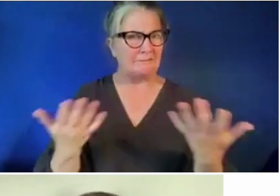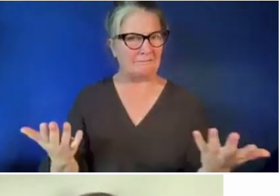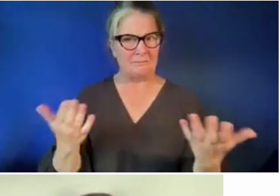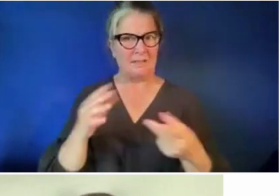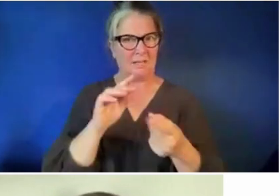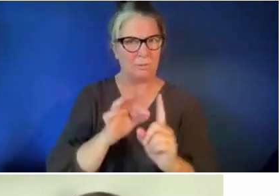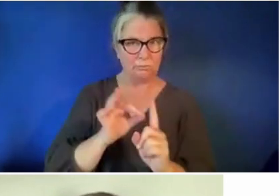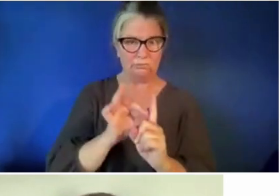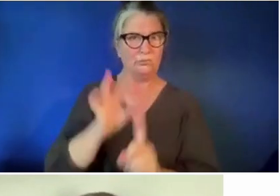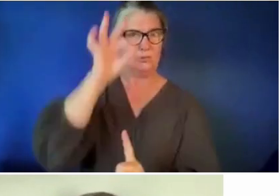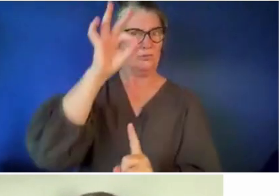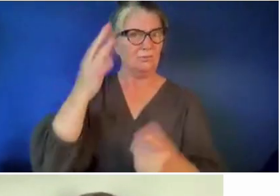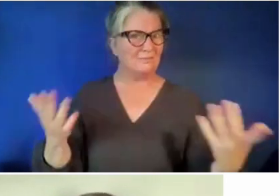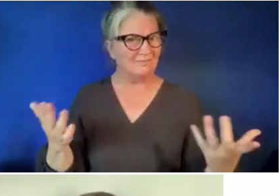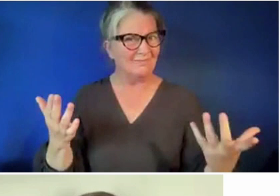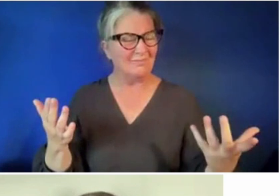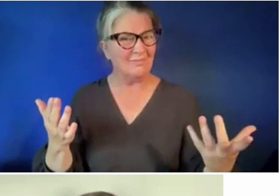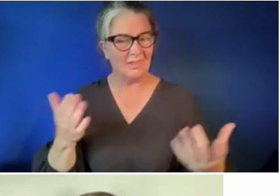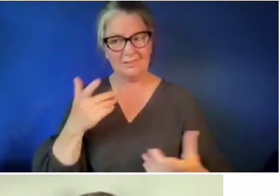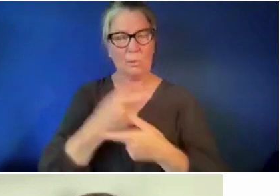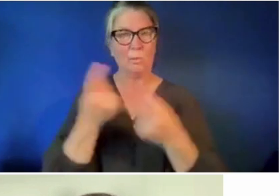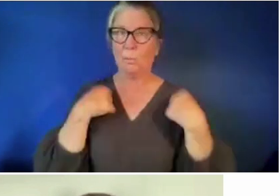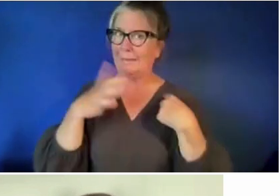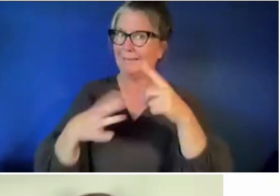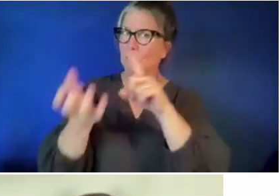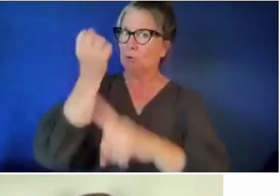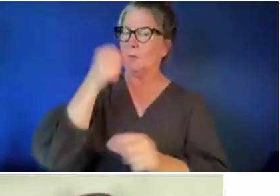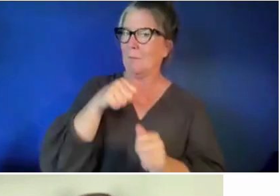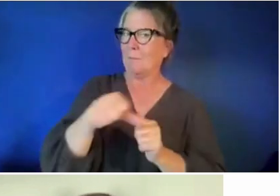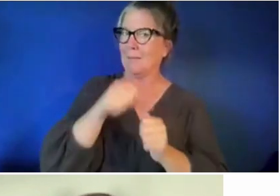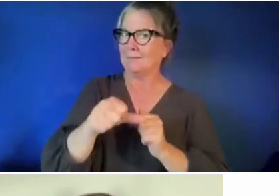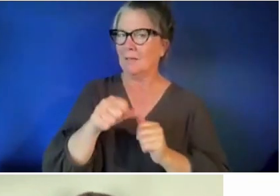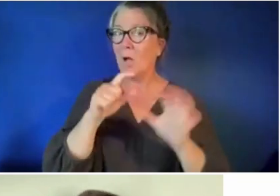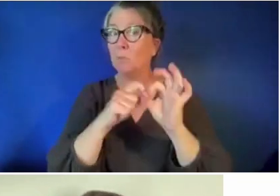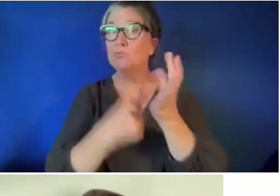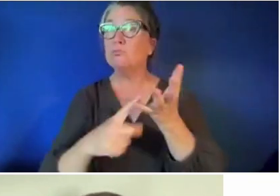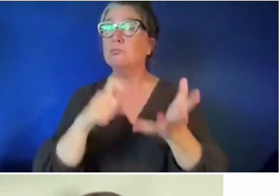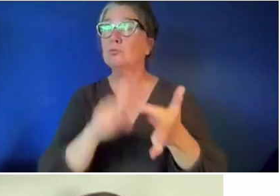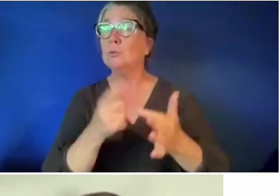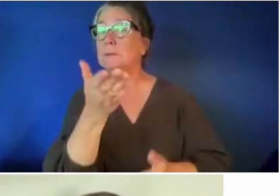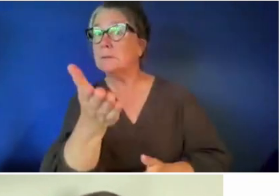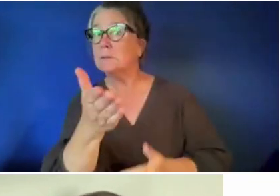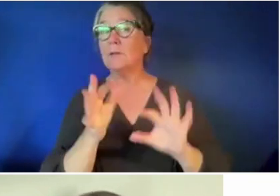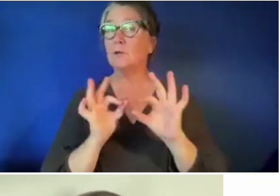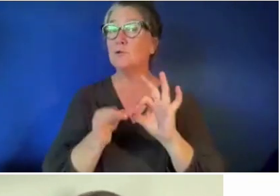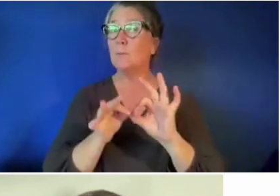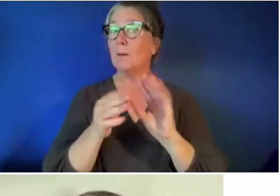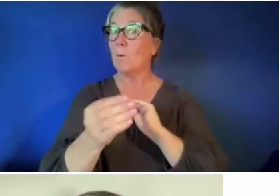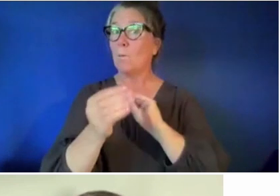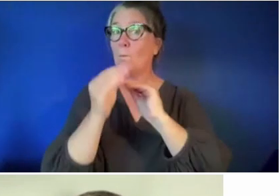that realistically we do need to achieve? Bruce, can I come to you first for this one, please? Sure. Thank you.